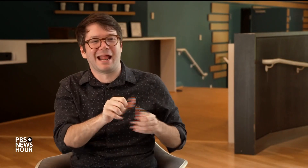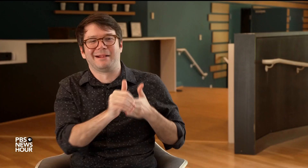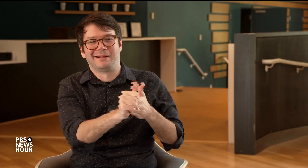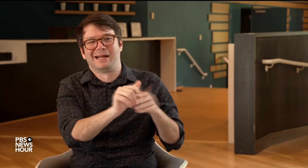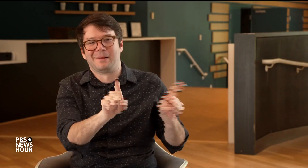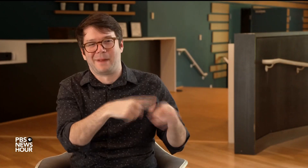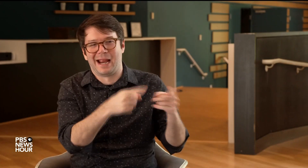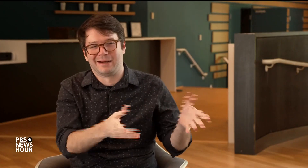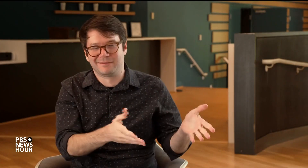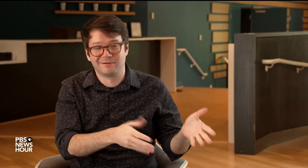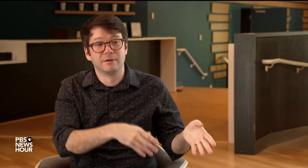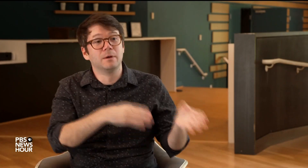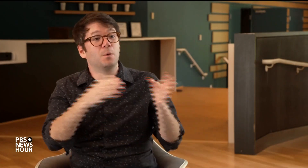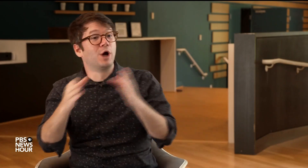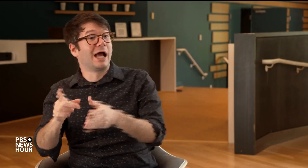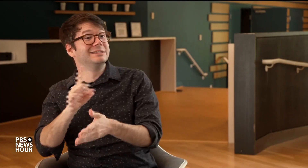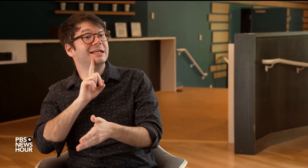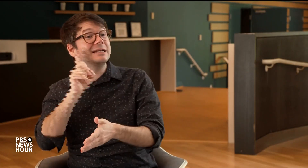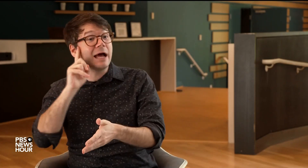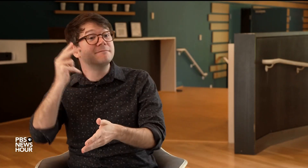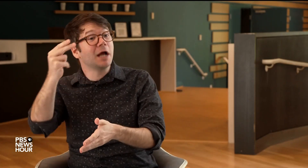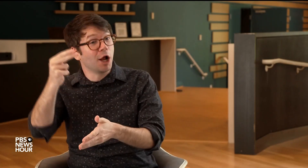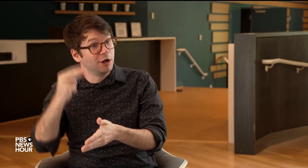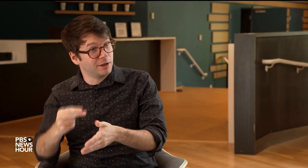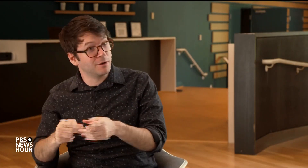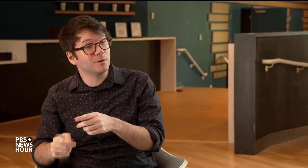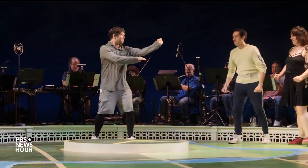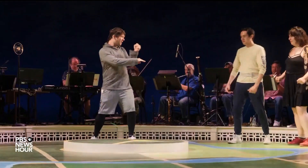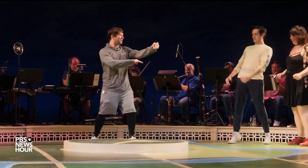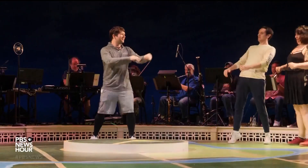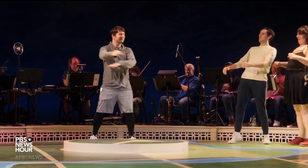that he could lead a musical band. Now a death. Harold Hill